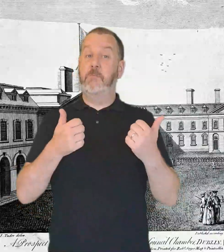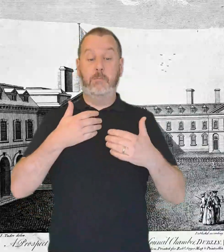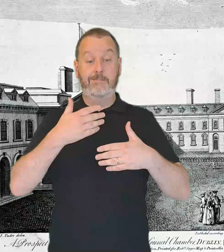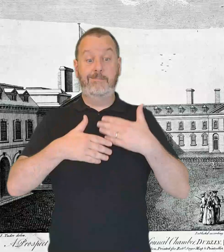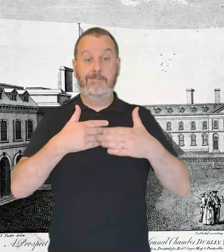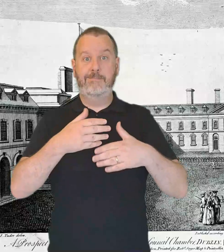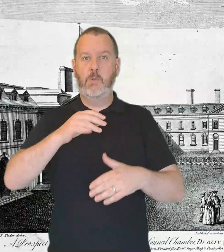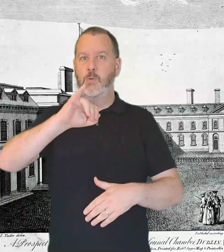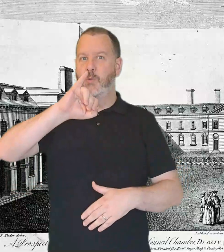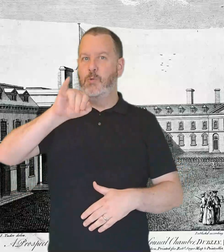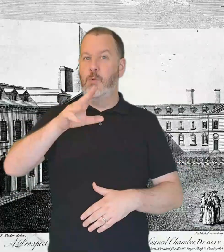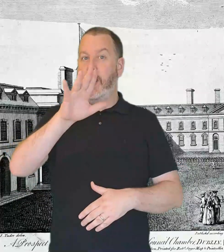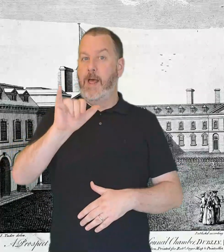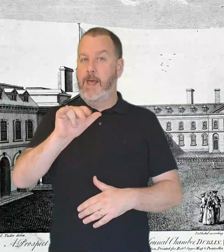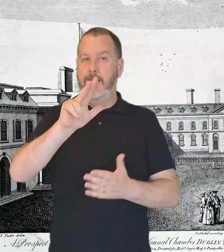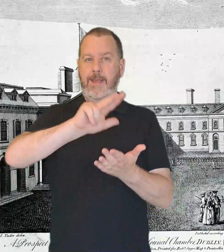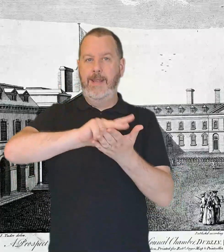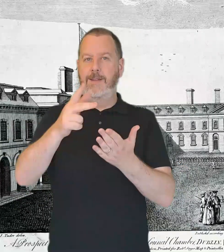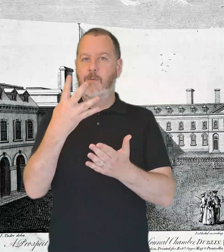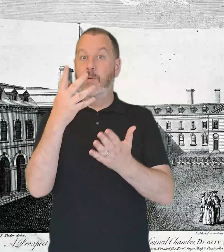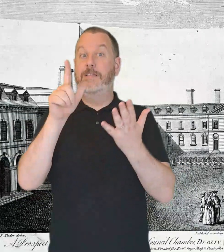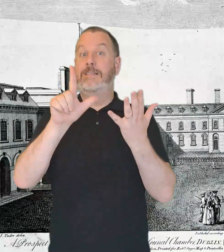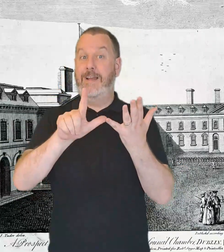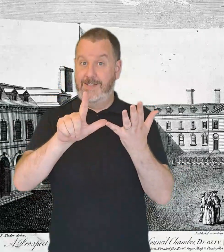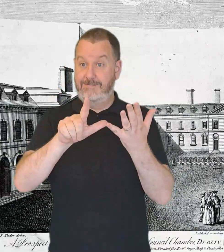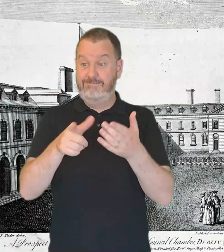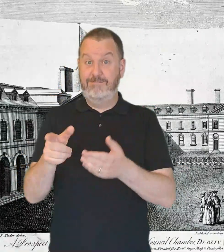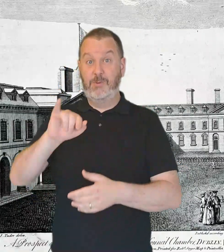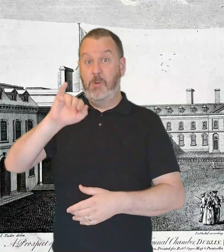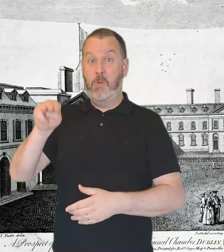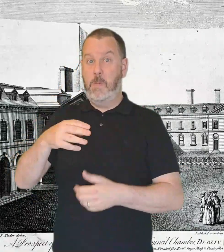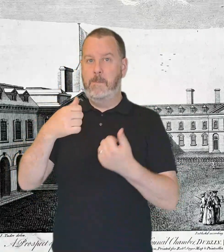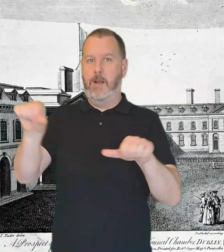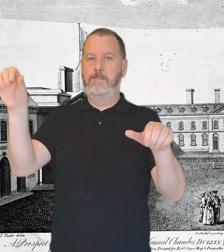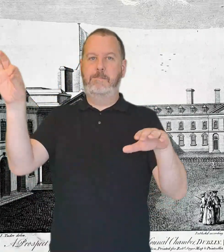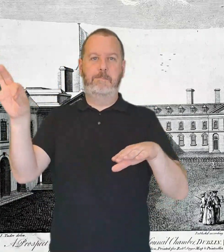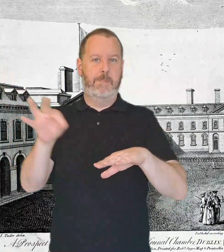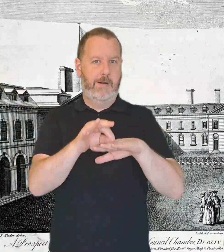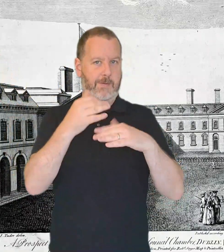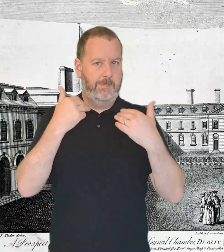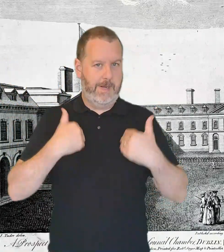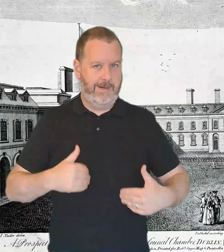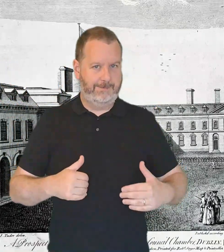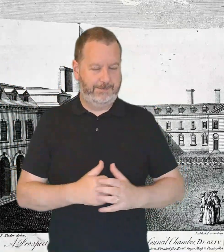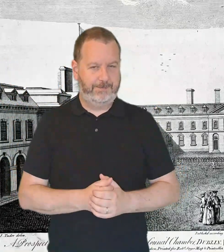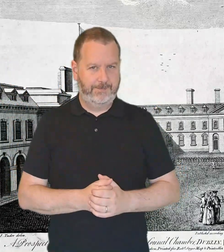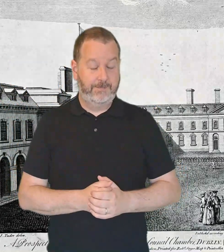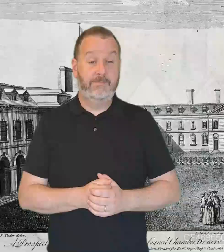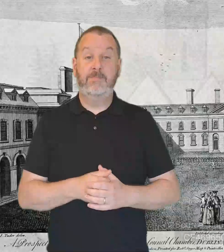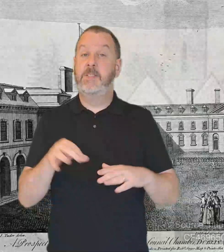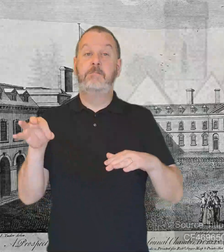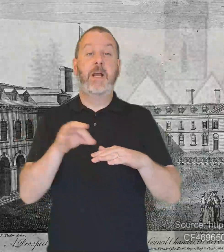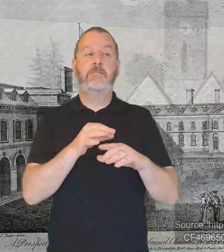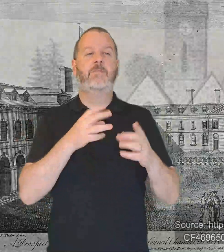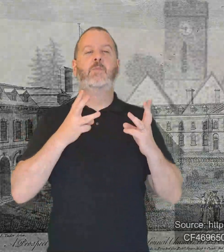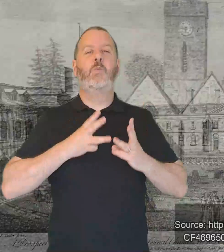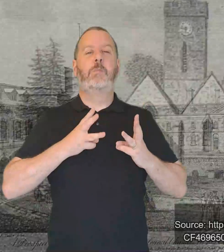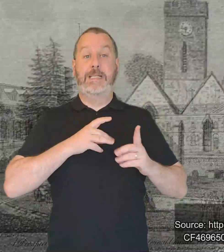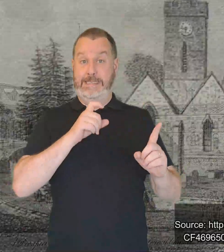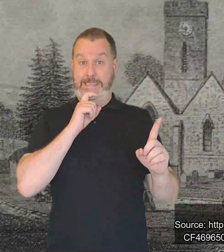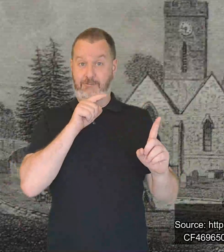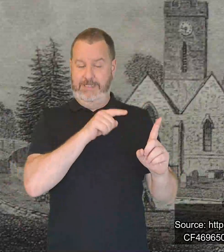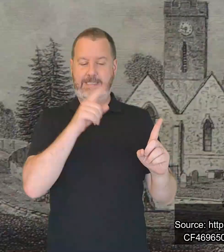In July 1847 he became a married man.